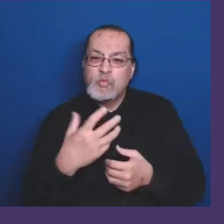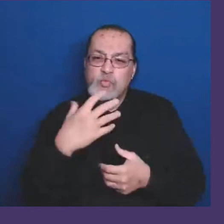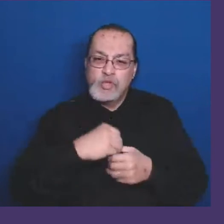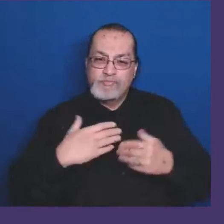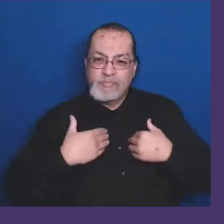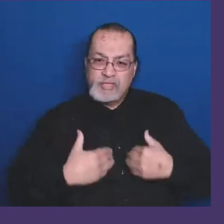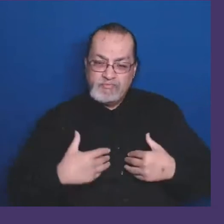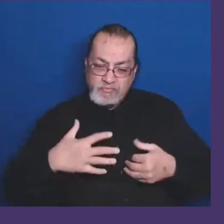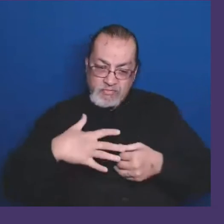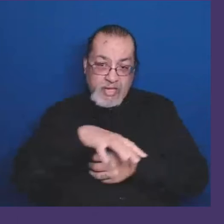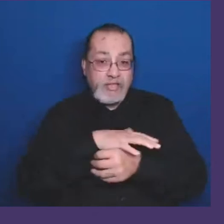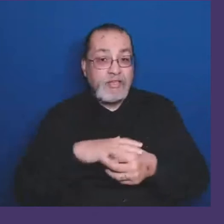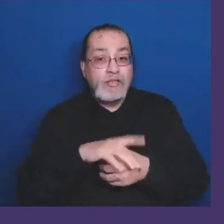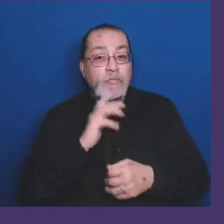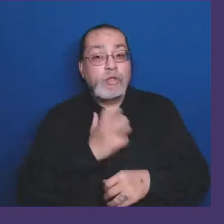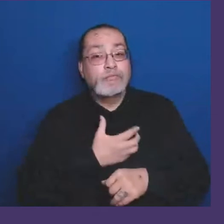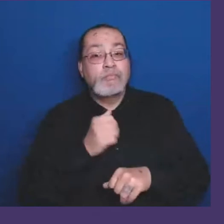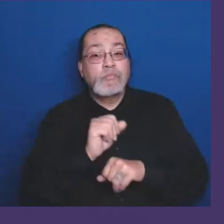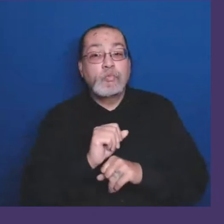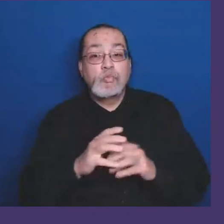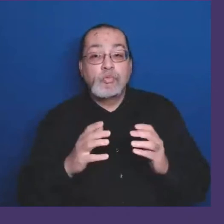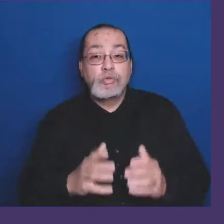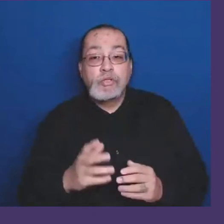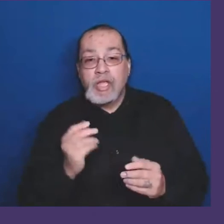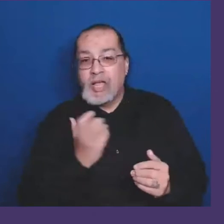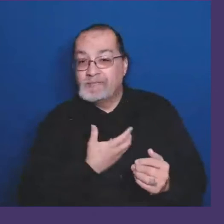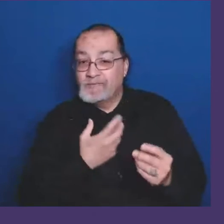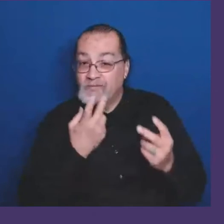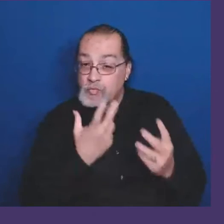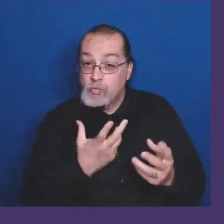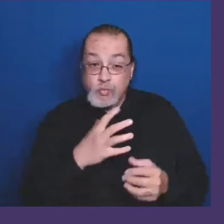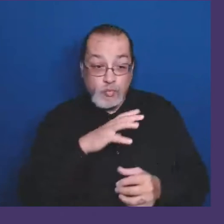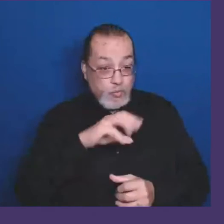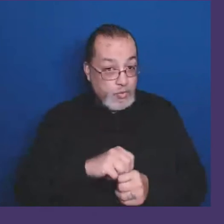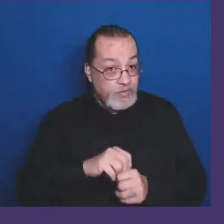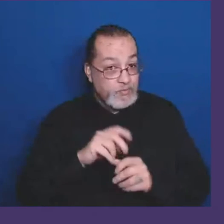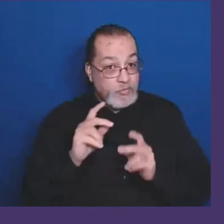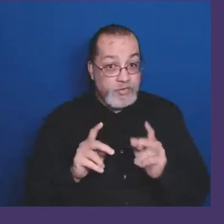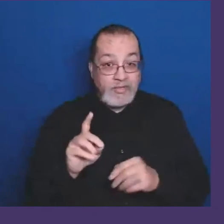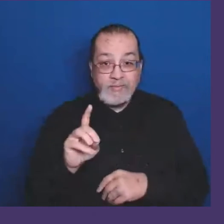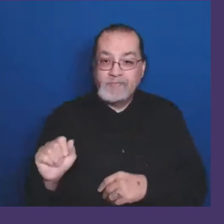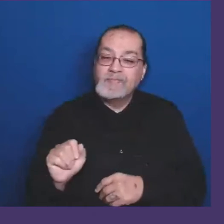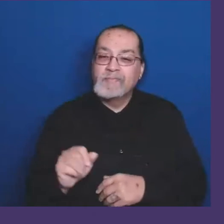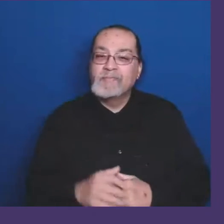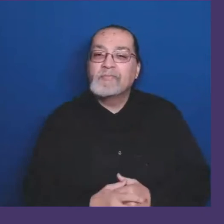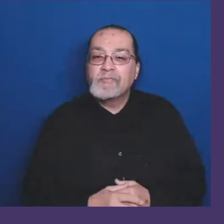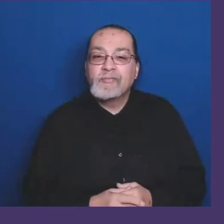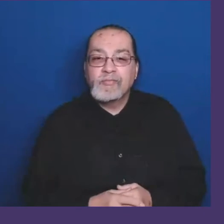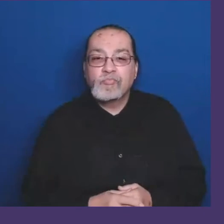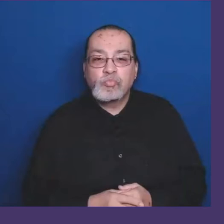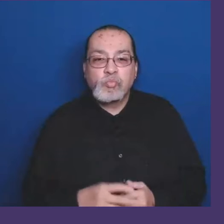including people with disabilities. We want everybody to feel comfortable and empowered,